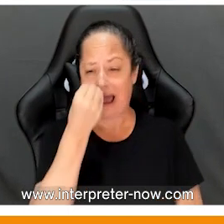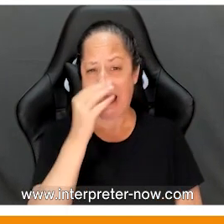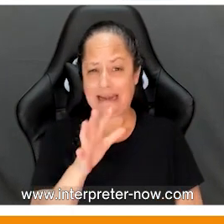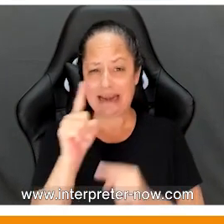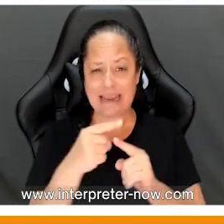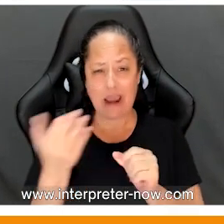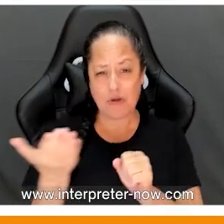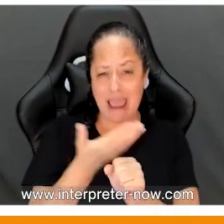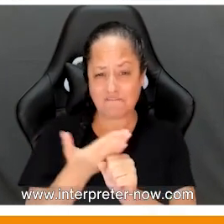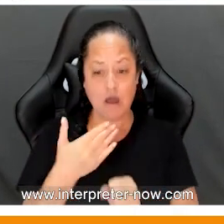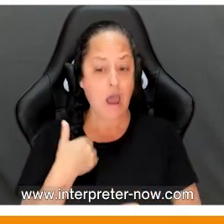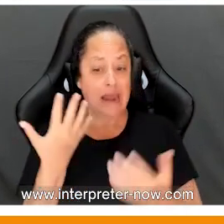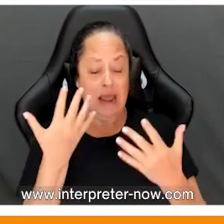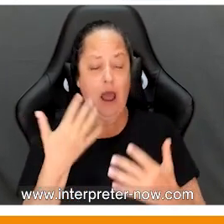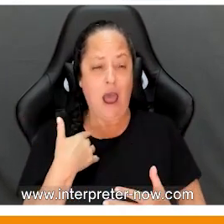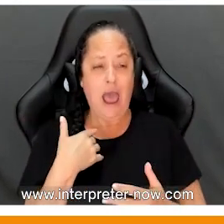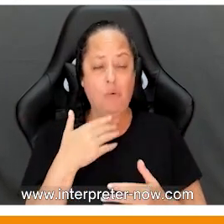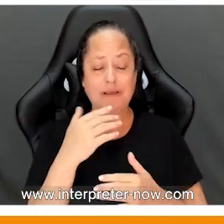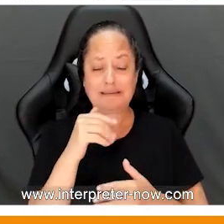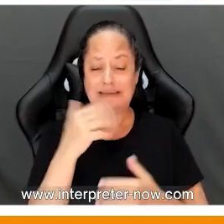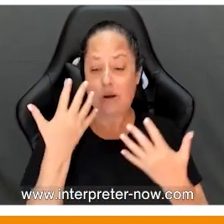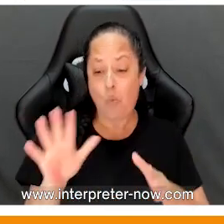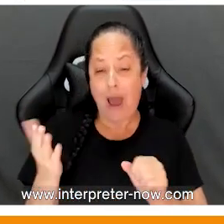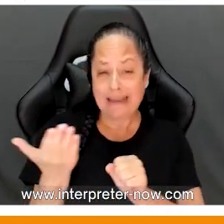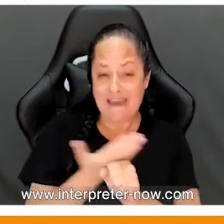I didn't care about getting fired. Not that I wanted to get fired, but I was comfortable.